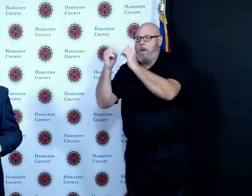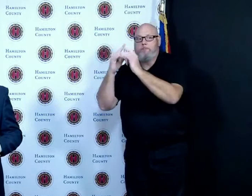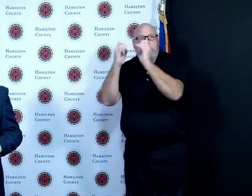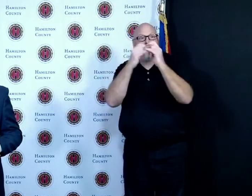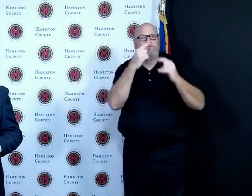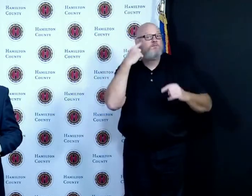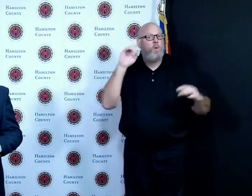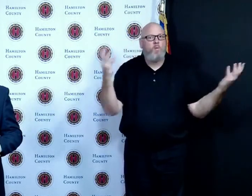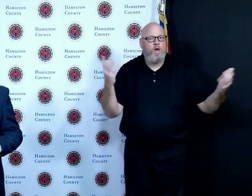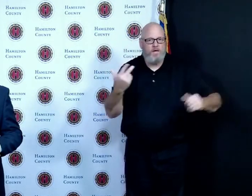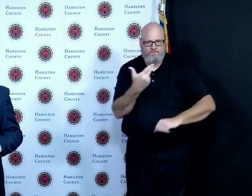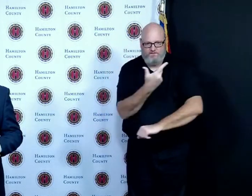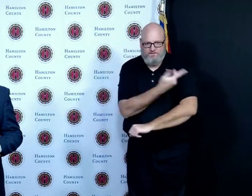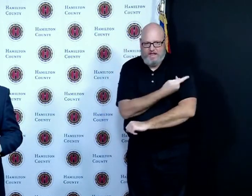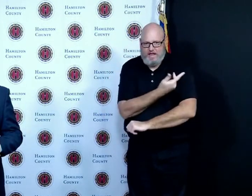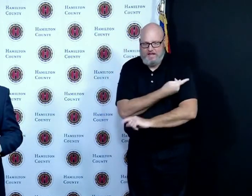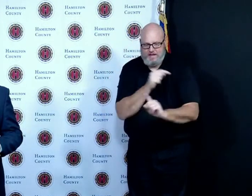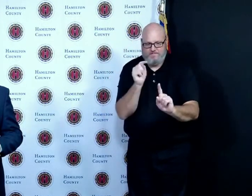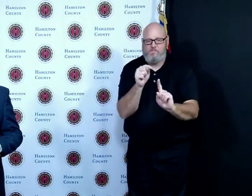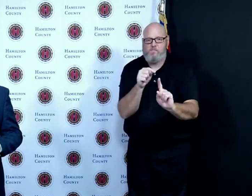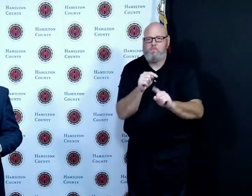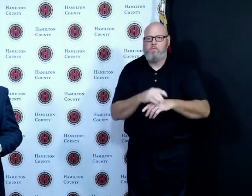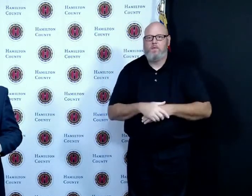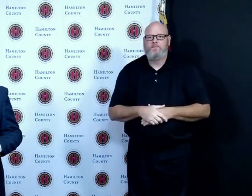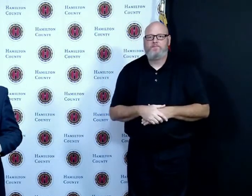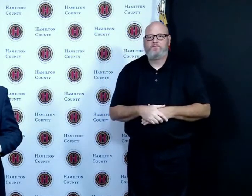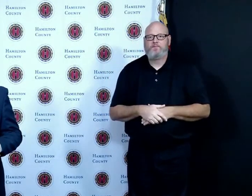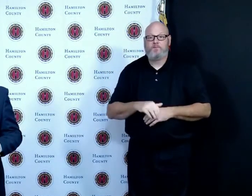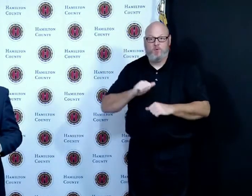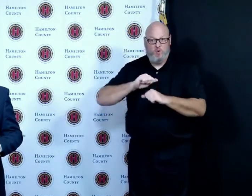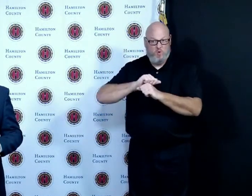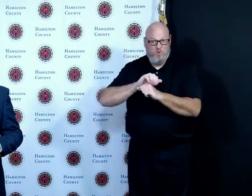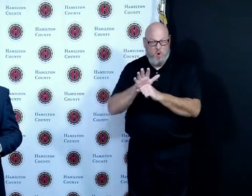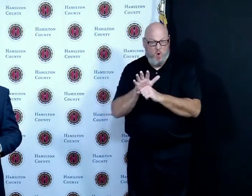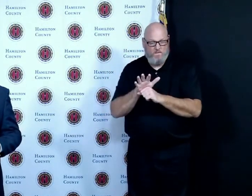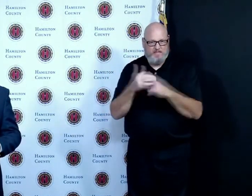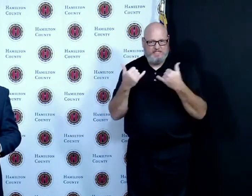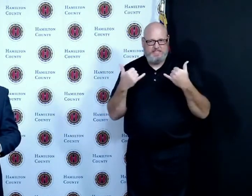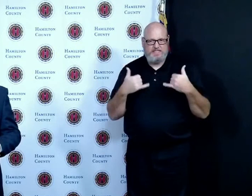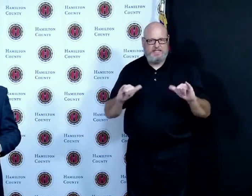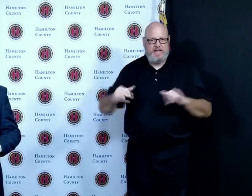hospitalizations are also continuing to decline the top graph represents Hamilton County we are